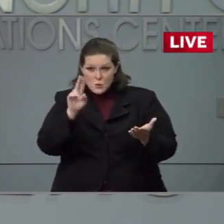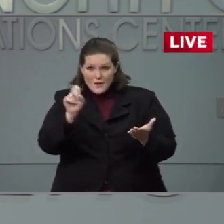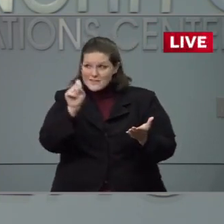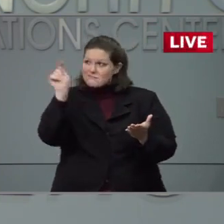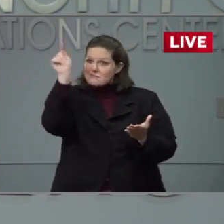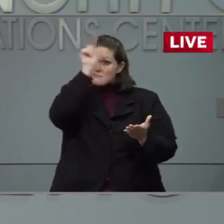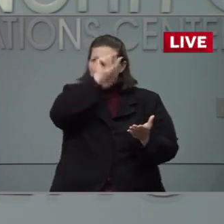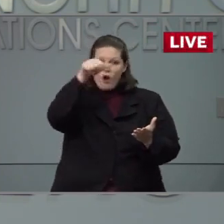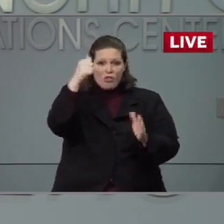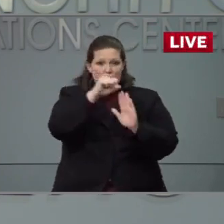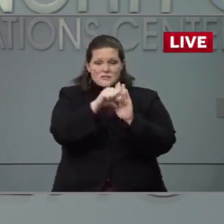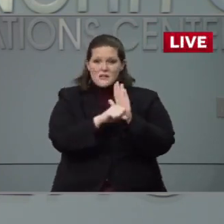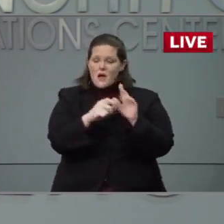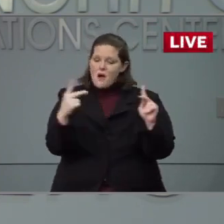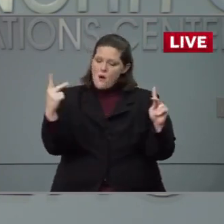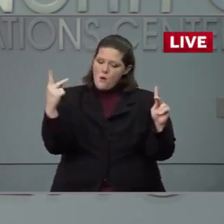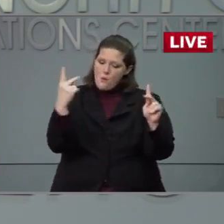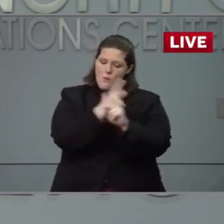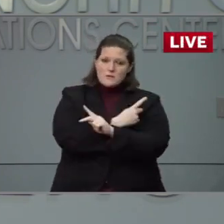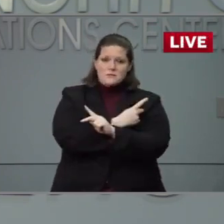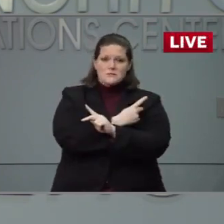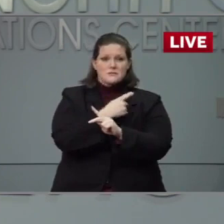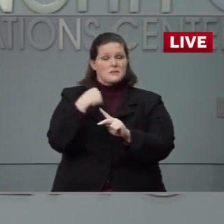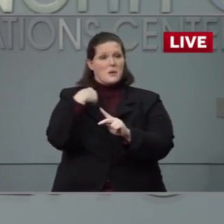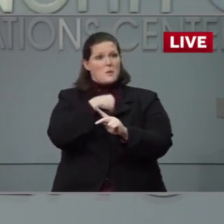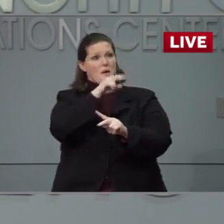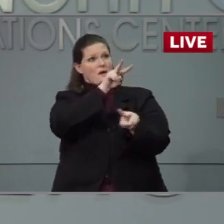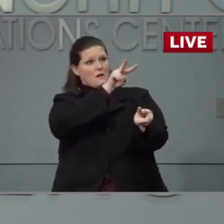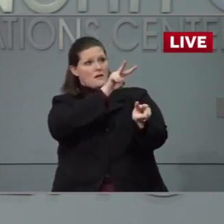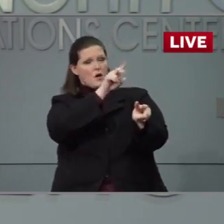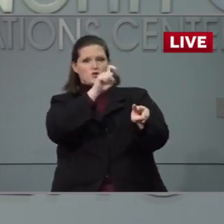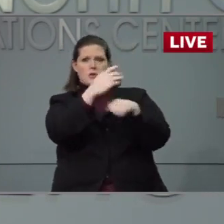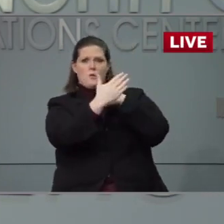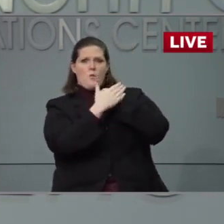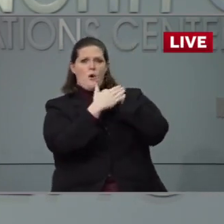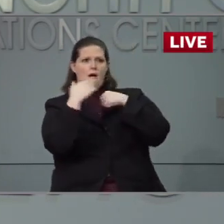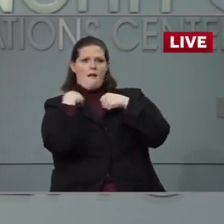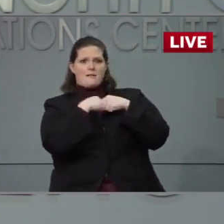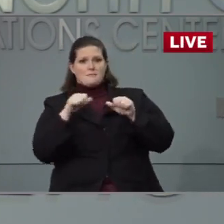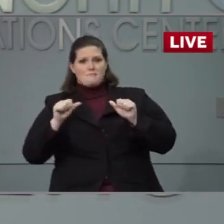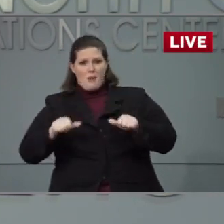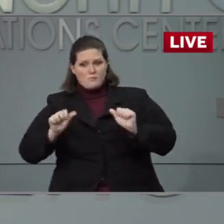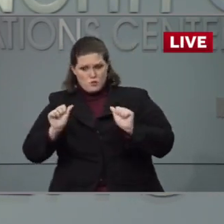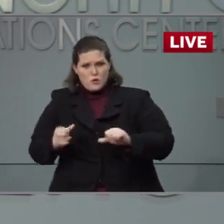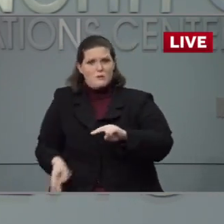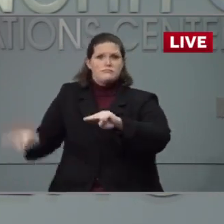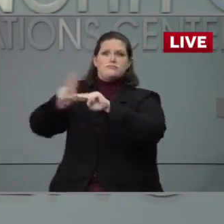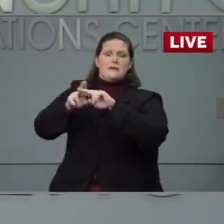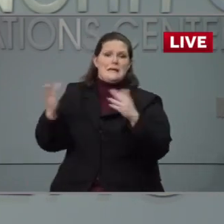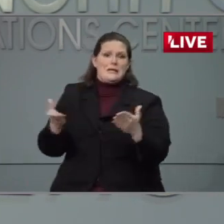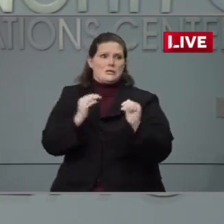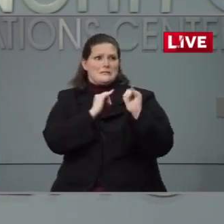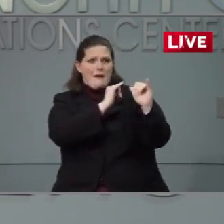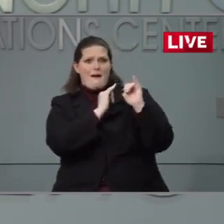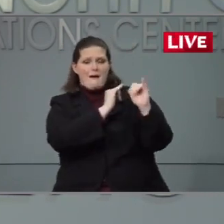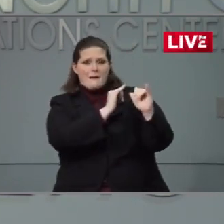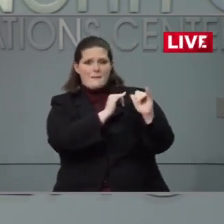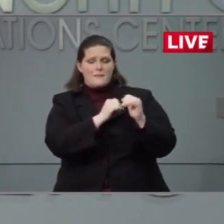THESE ARE NUMBERS WE CANNOT IGNORE. OTHER STATES HAVE IT EVEN WORSE RIGHT NOW.